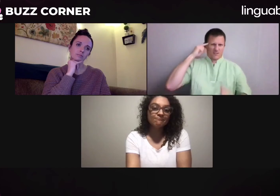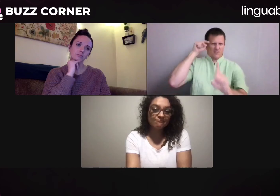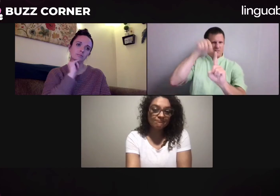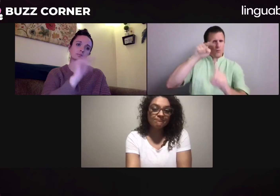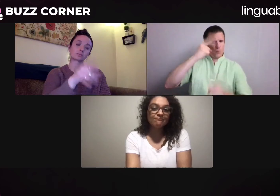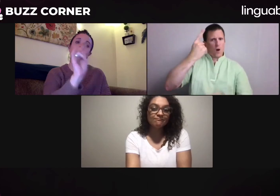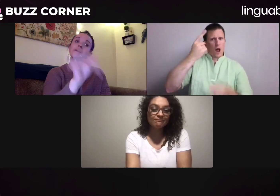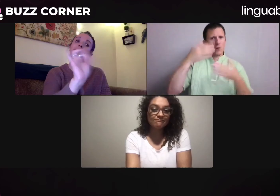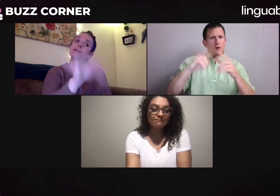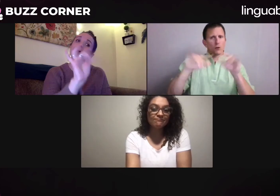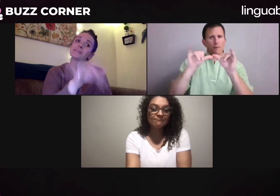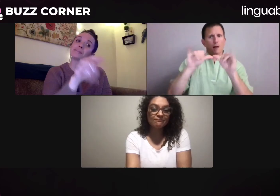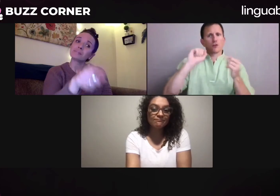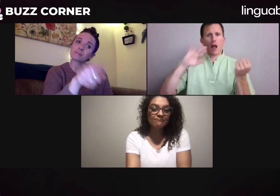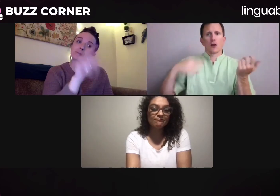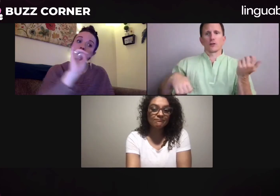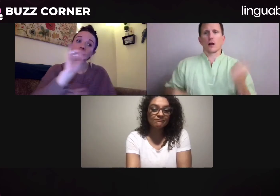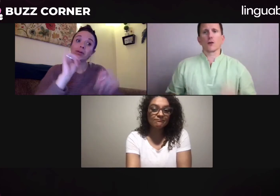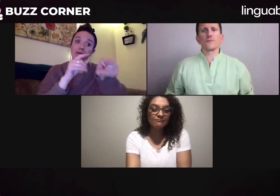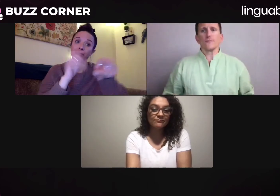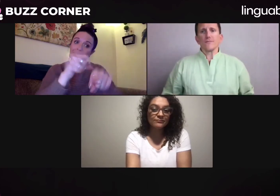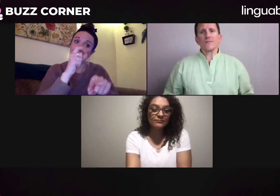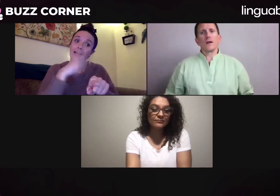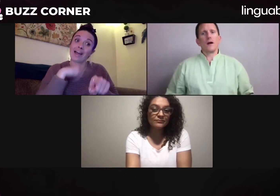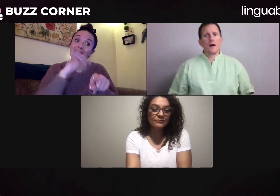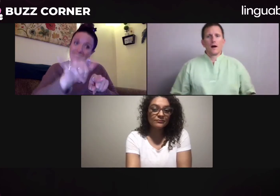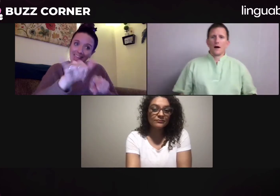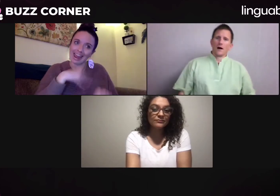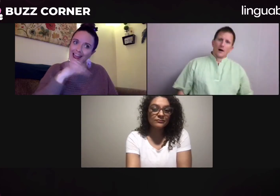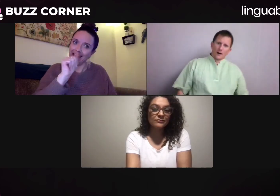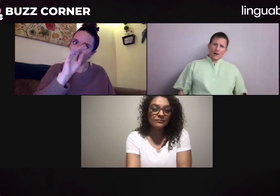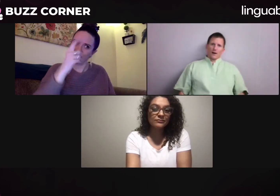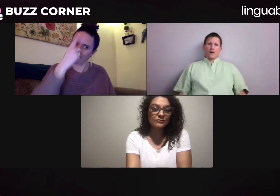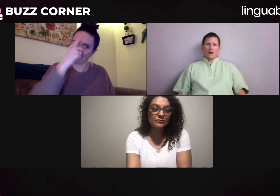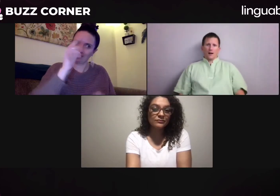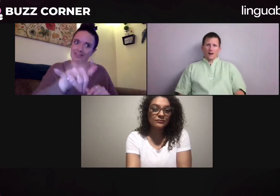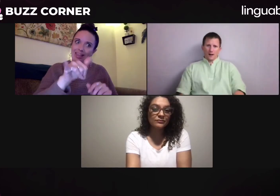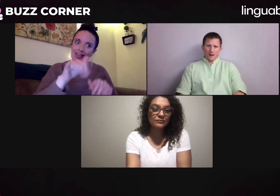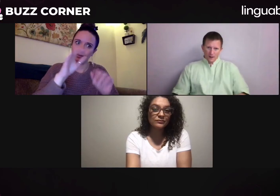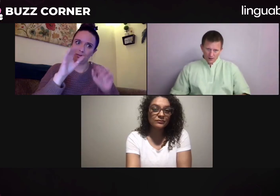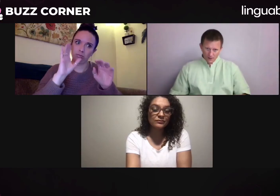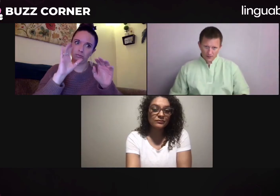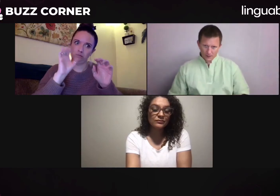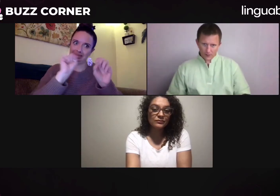So I think that's one way to measure things. Yeah, I think that's a great point.